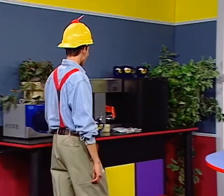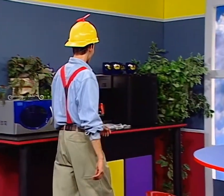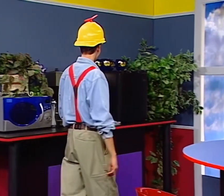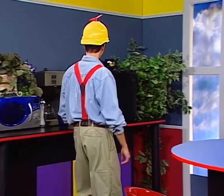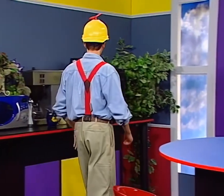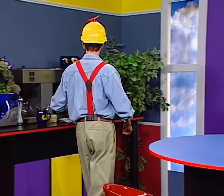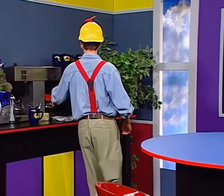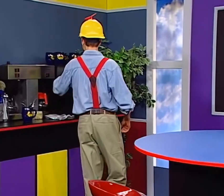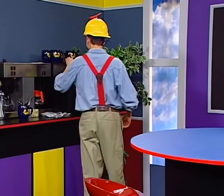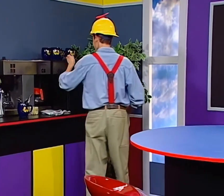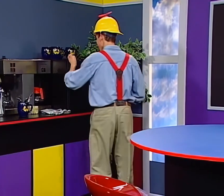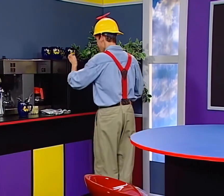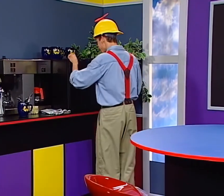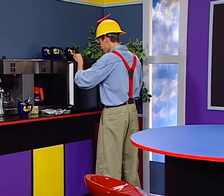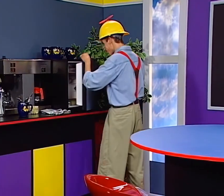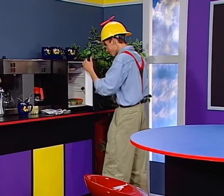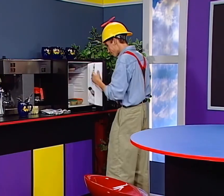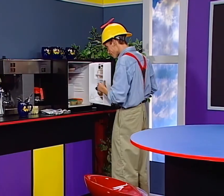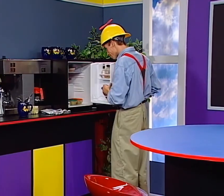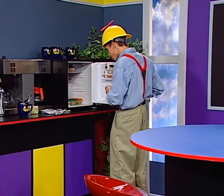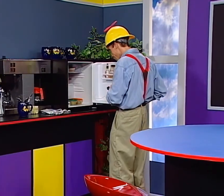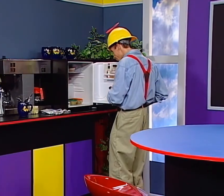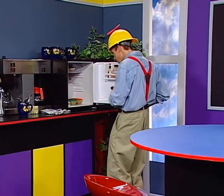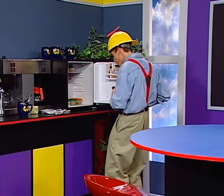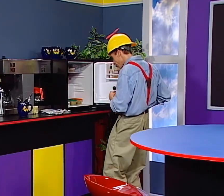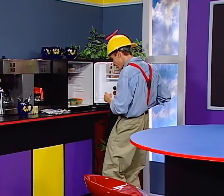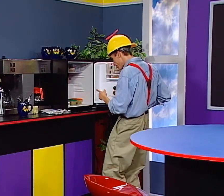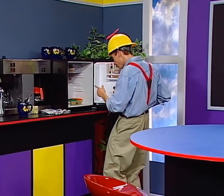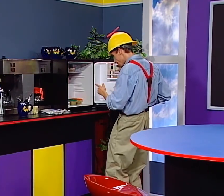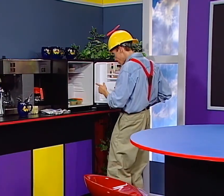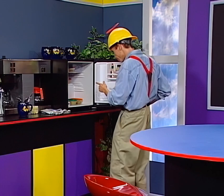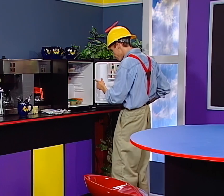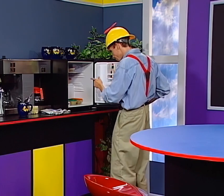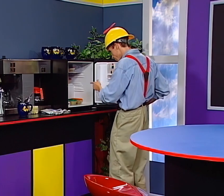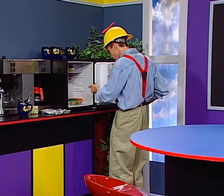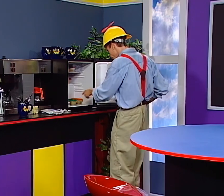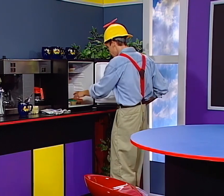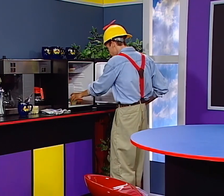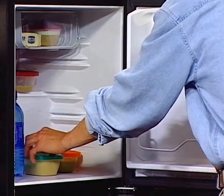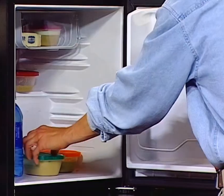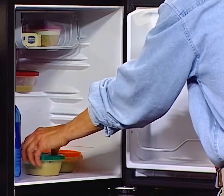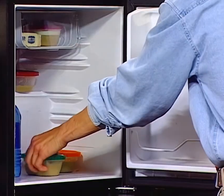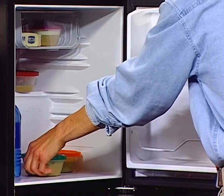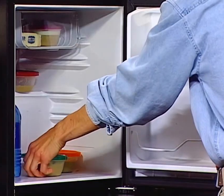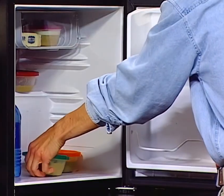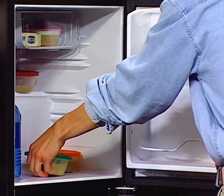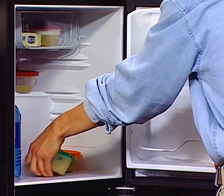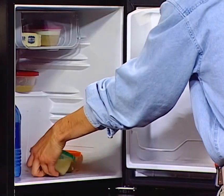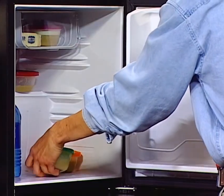HMM, HMM...YES.